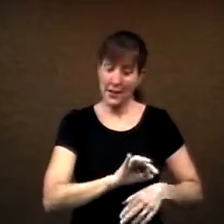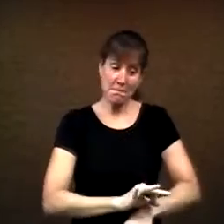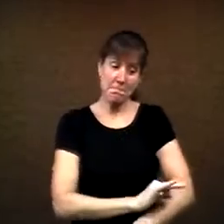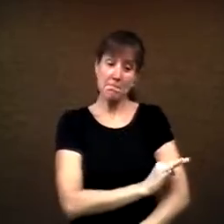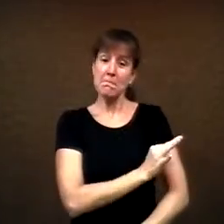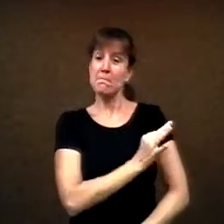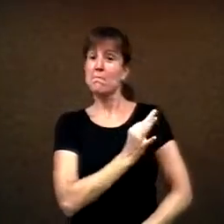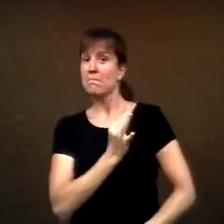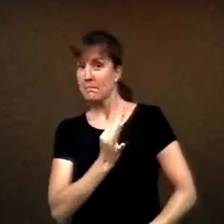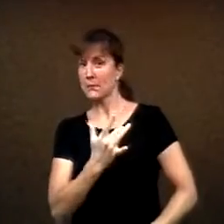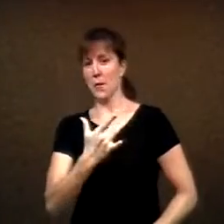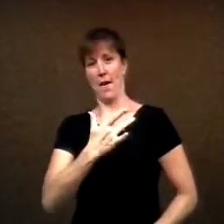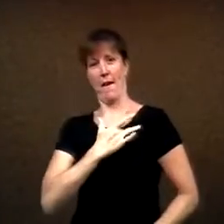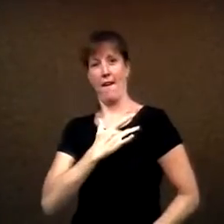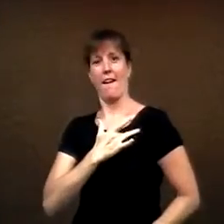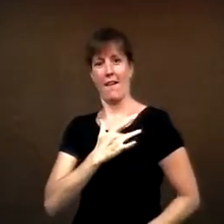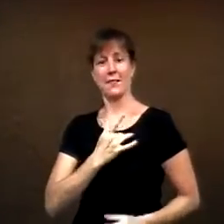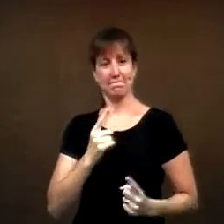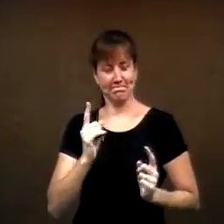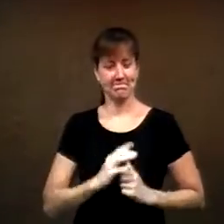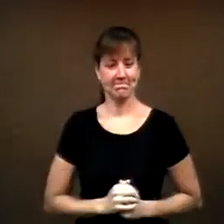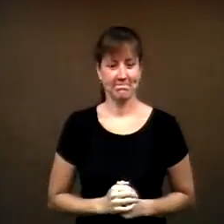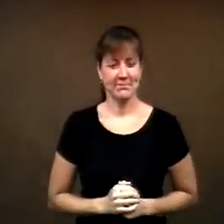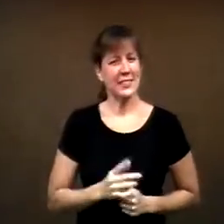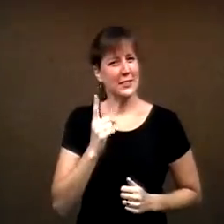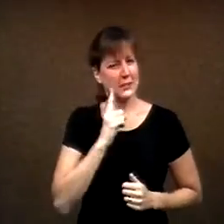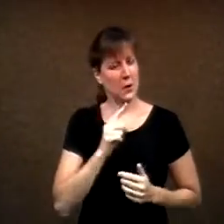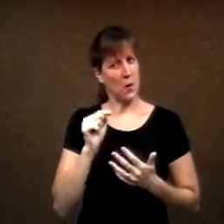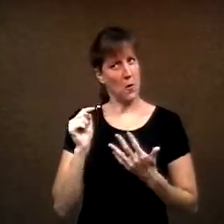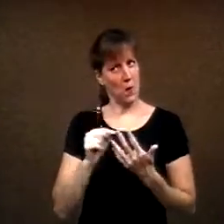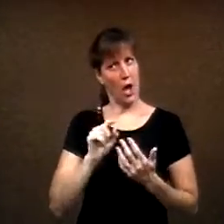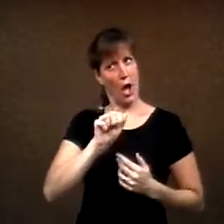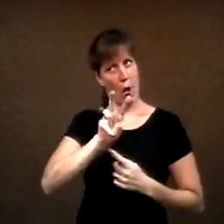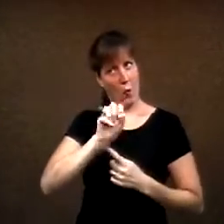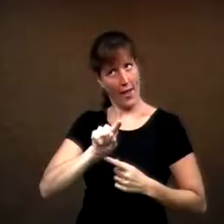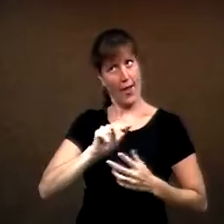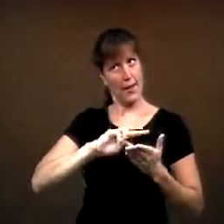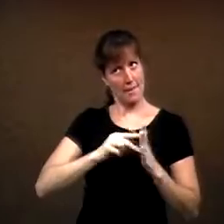to the heart. So kinda to review, away from the heart we have arteries and arterioles. Arterioles